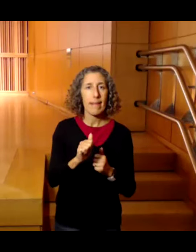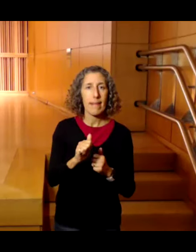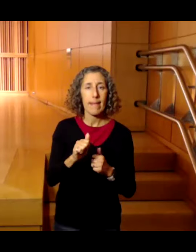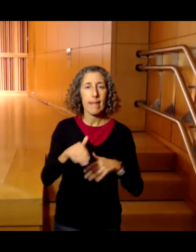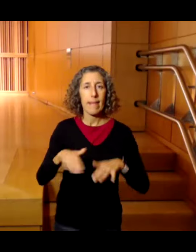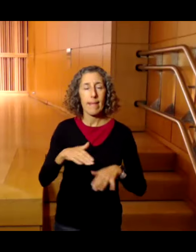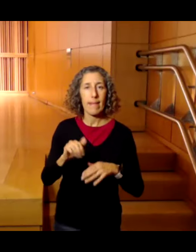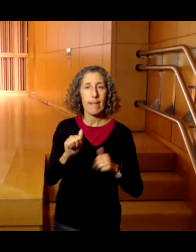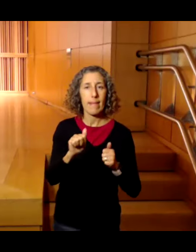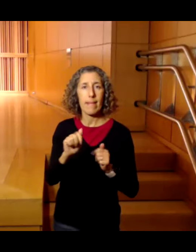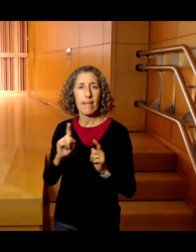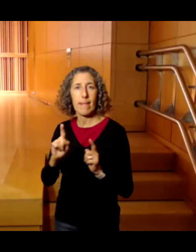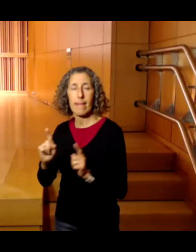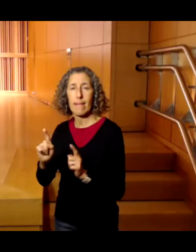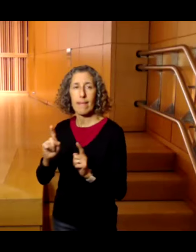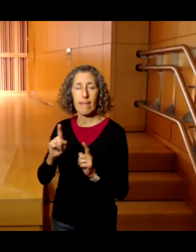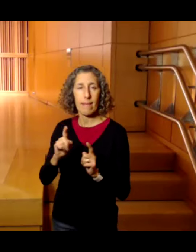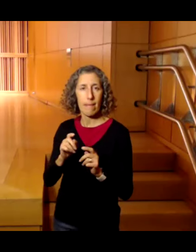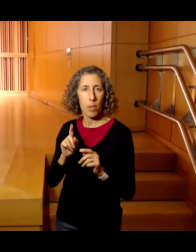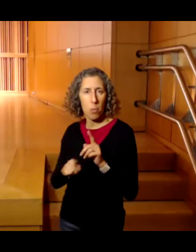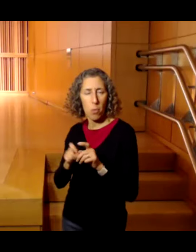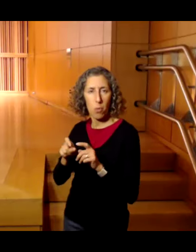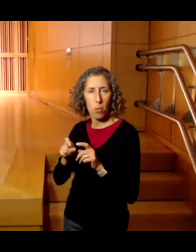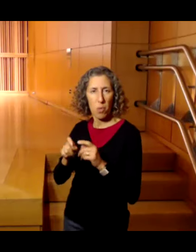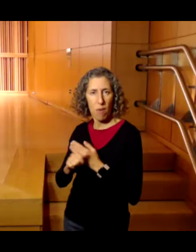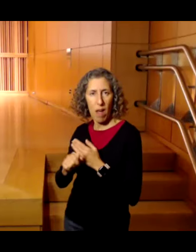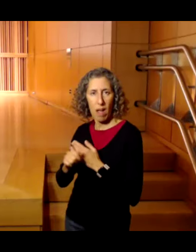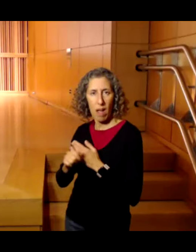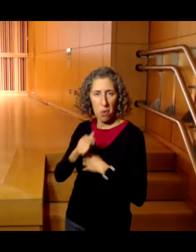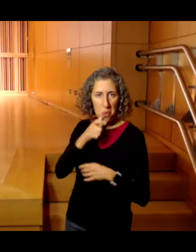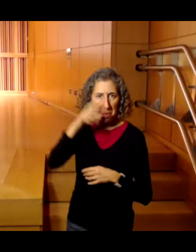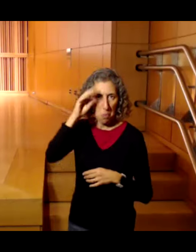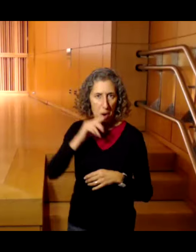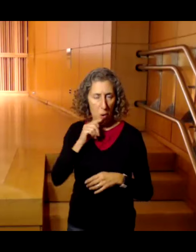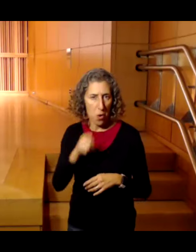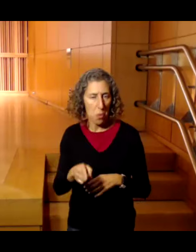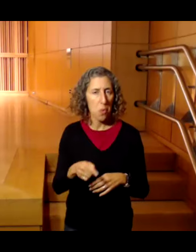urgently whispered questions come threats. Whose little boy are you? Whose little boy are you?